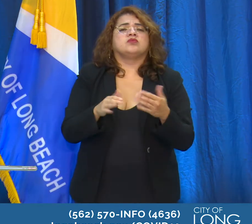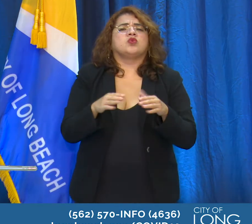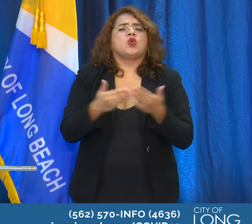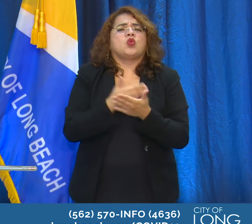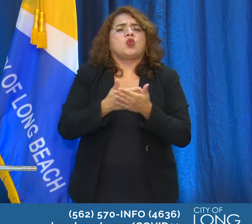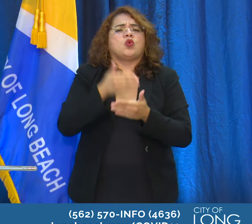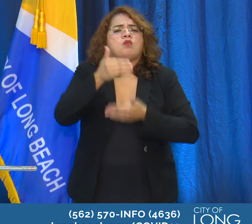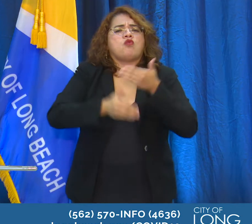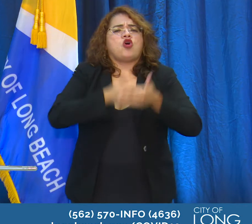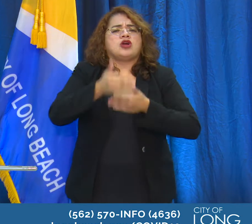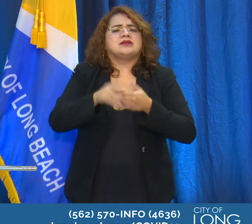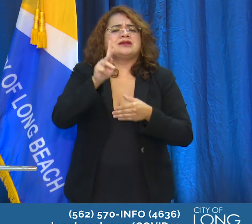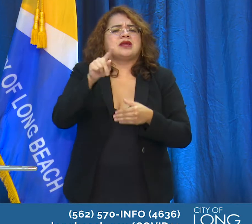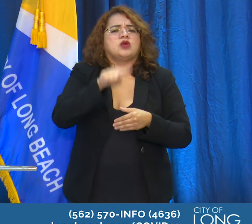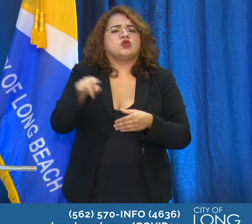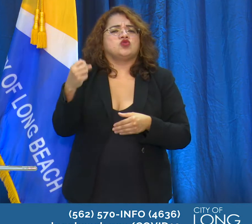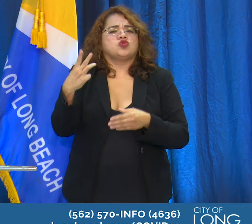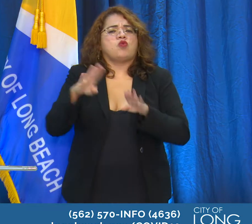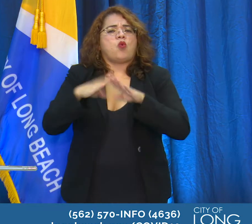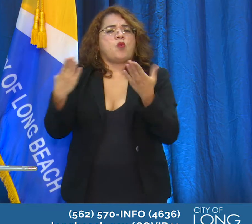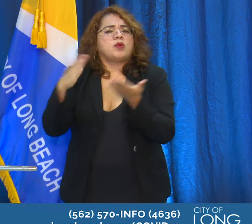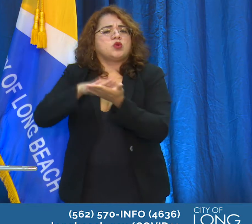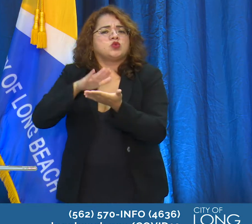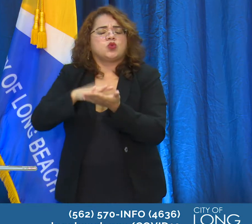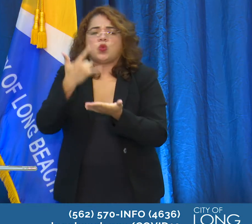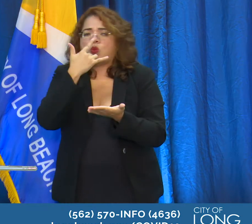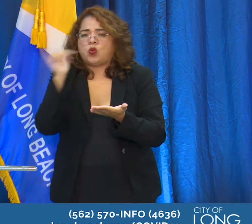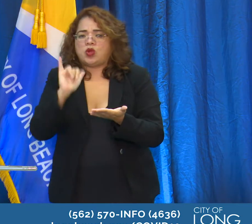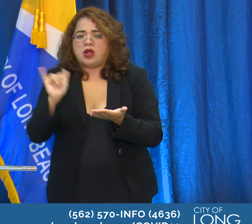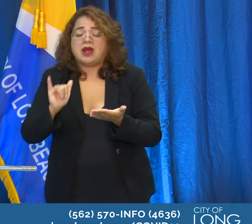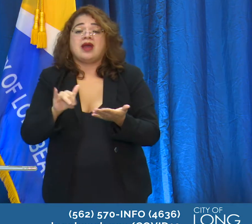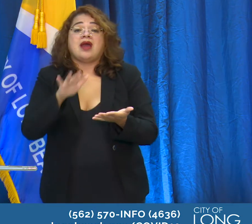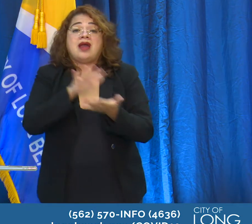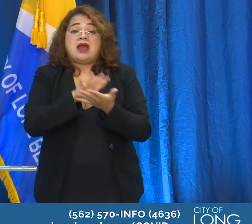K-12 schools. For one, campuses are allowed to welcome students back.